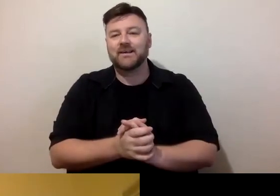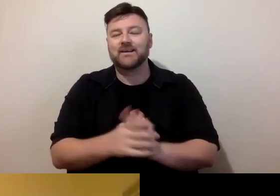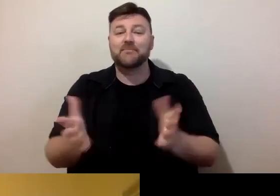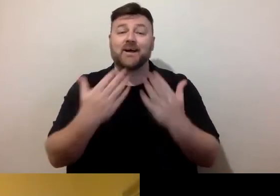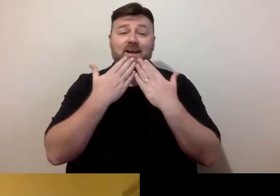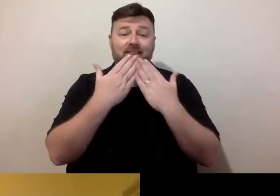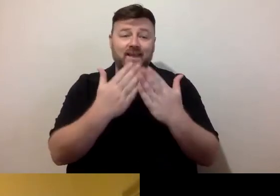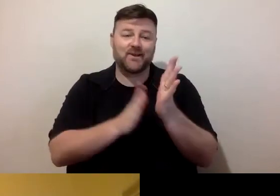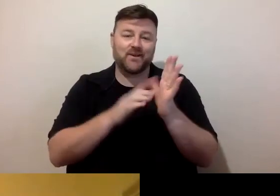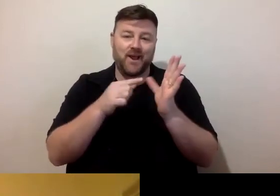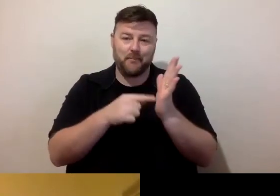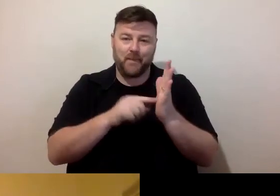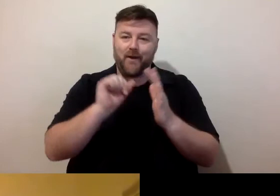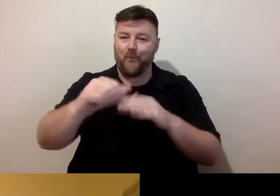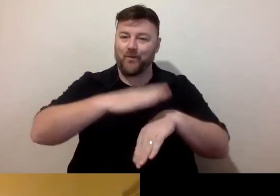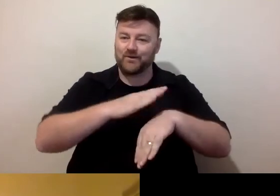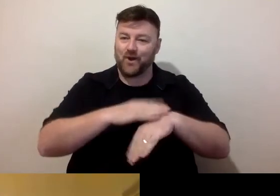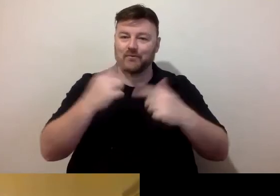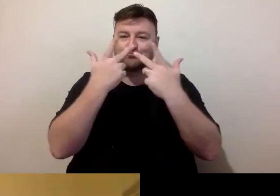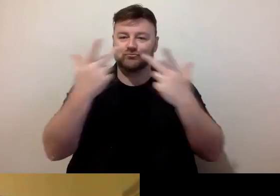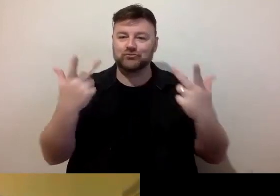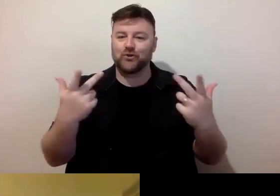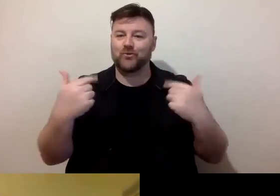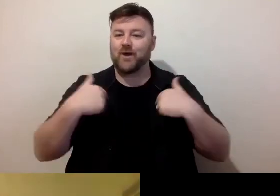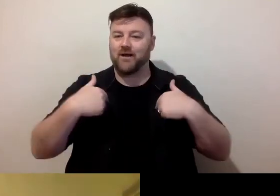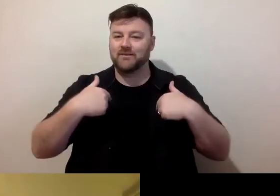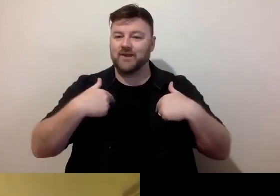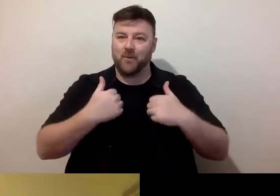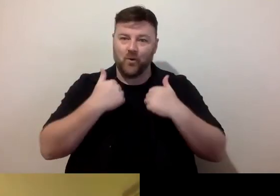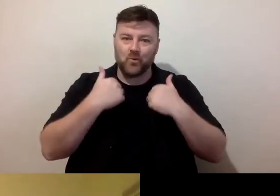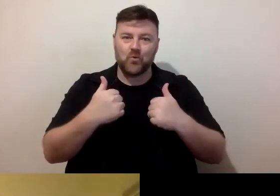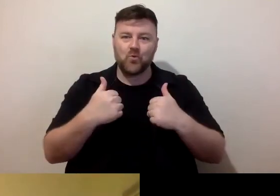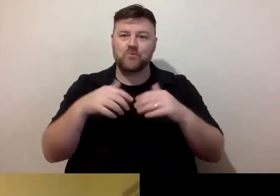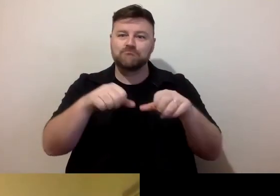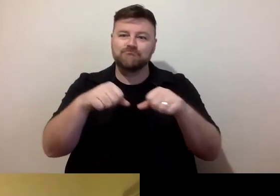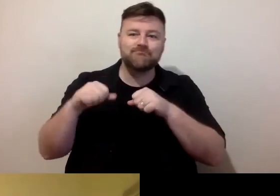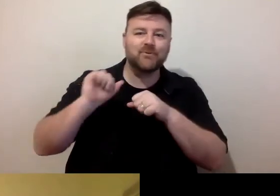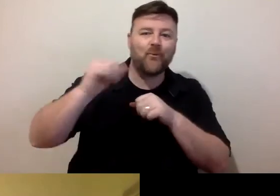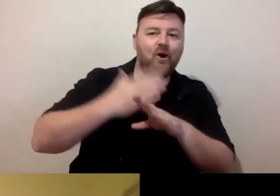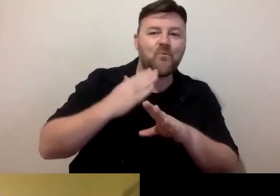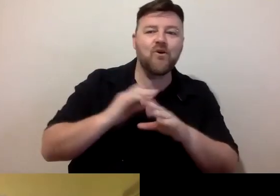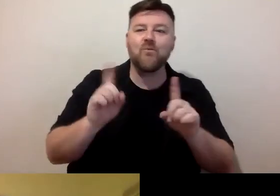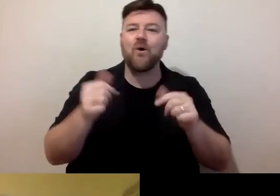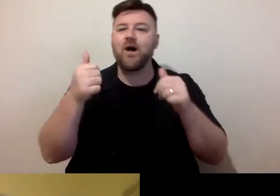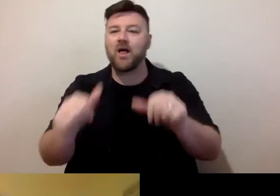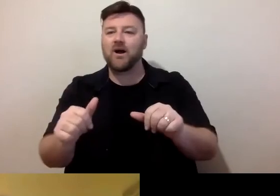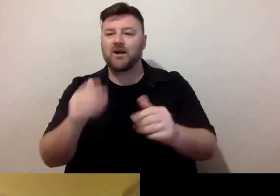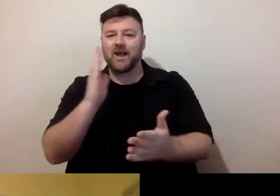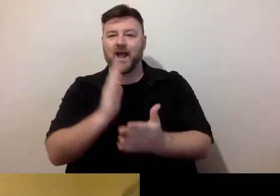so much for taking the time to give us a real insight into the way that you work, and your actually very deeply considered creative process.